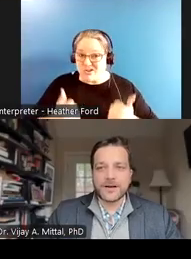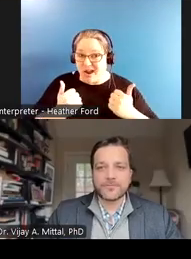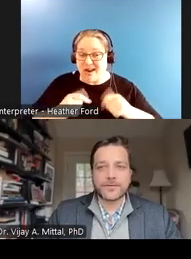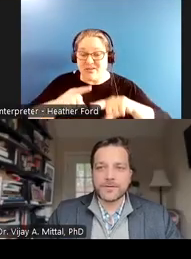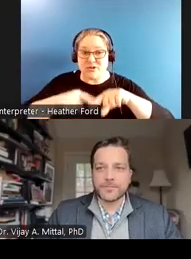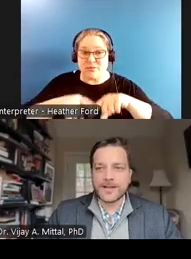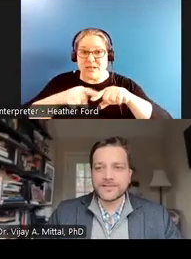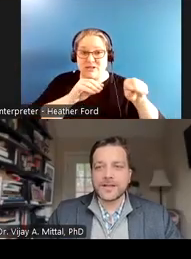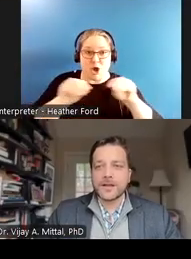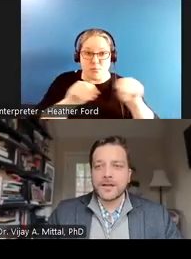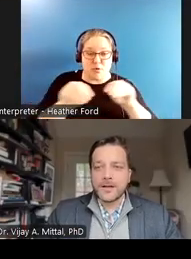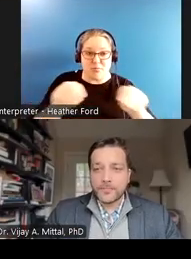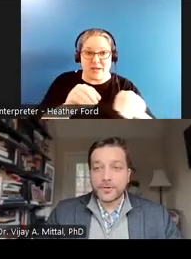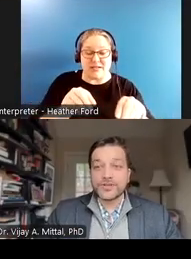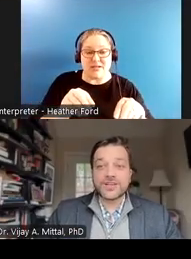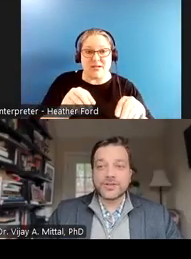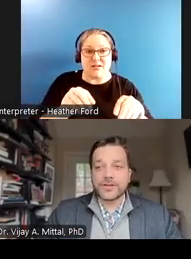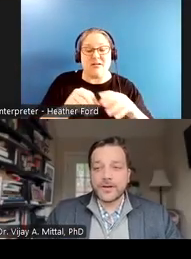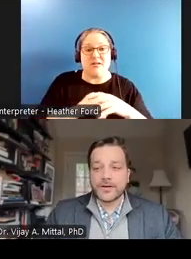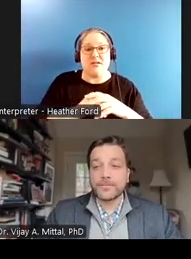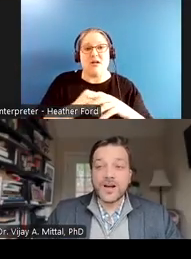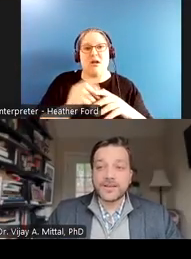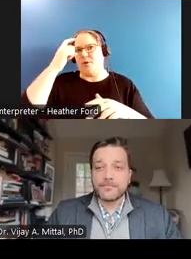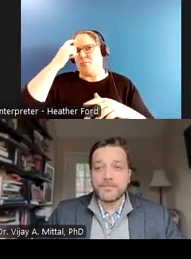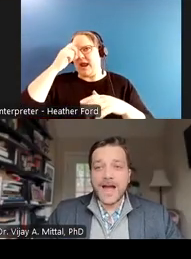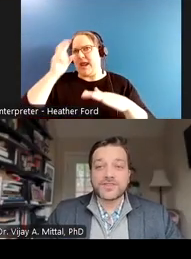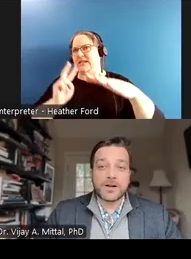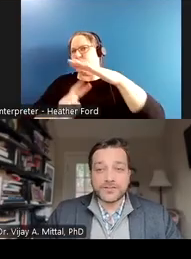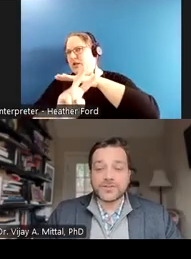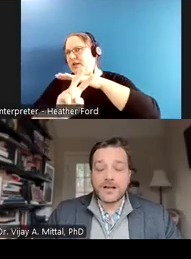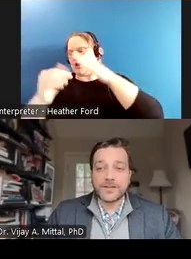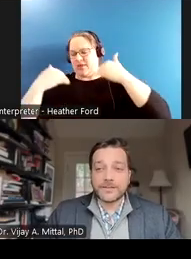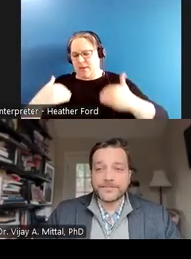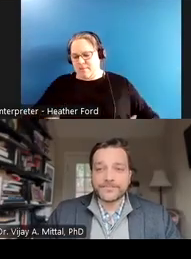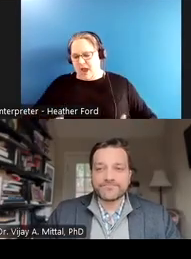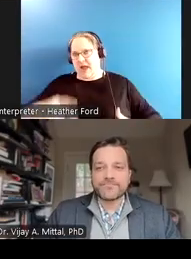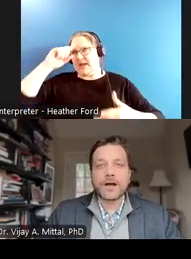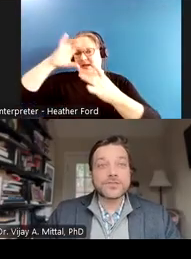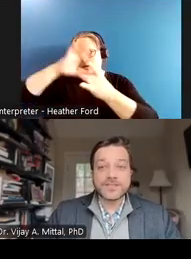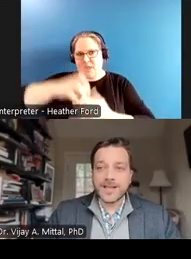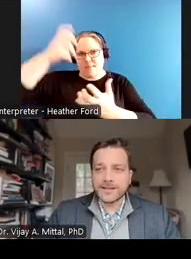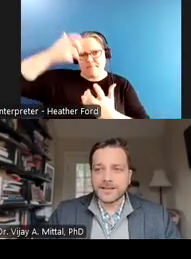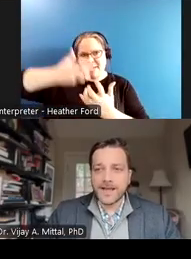on rather the brain's prediction of the body match the body's reality. Understanding the